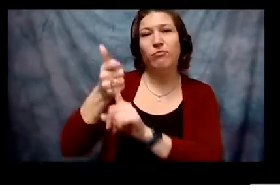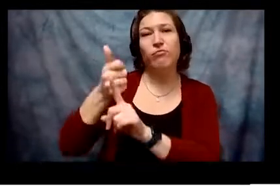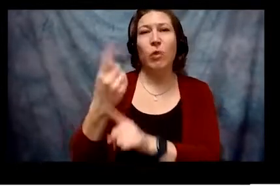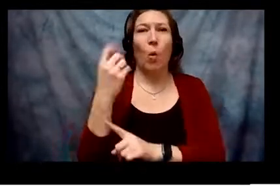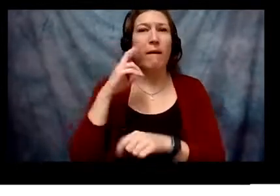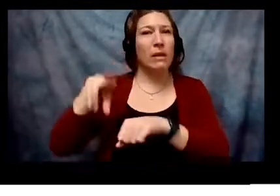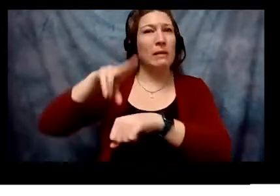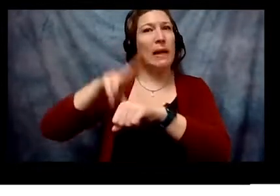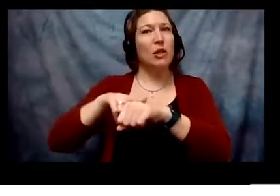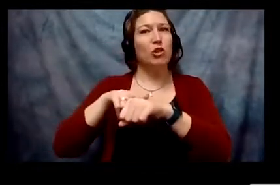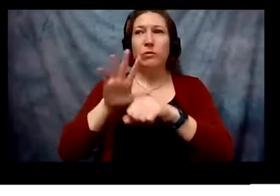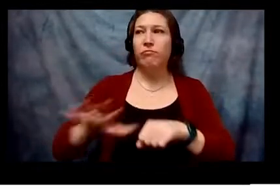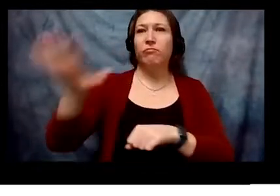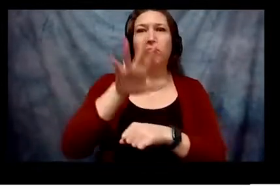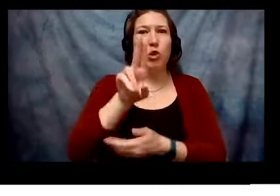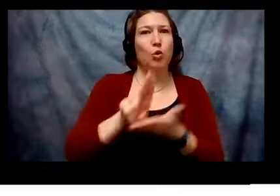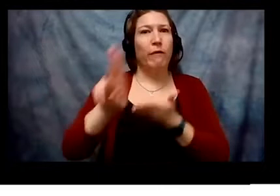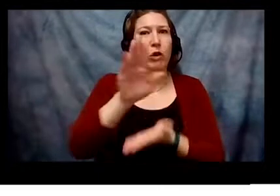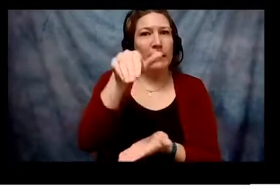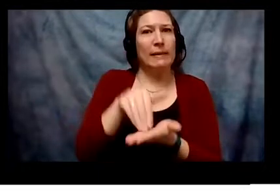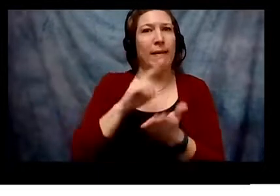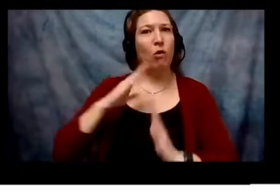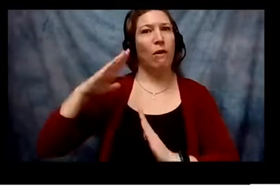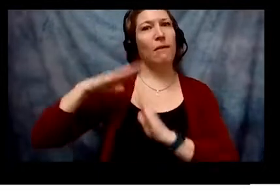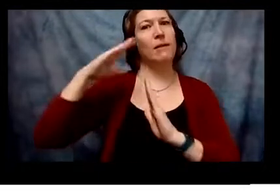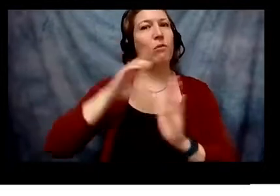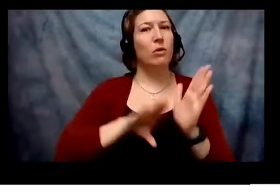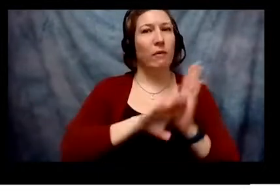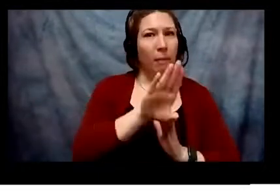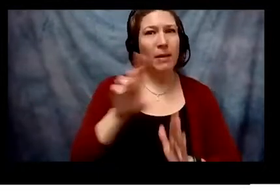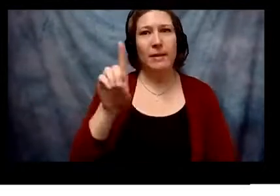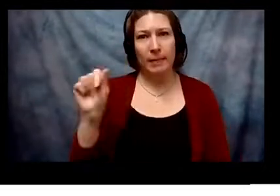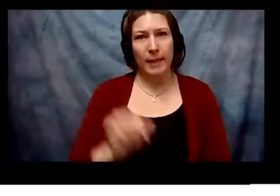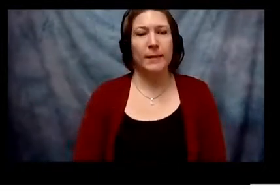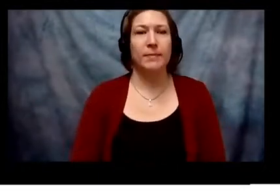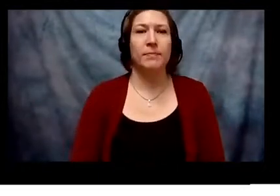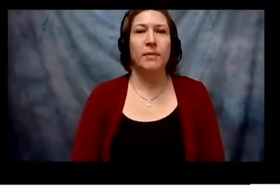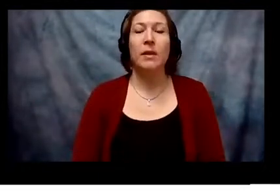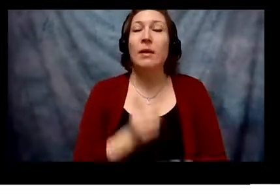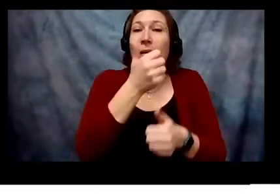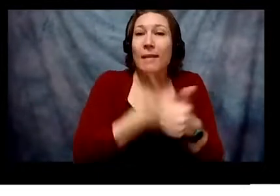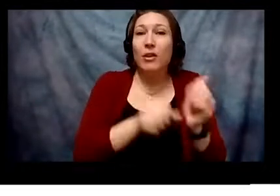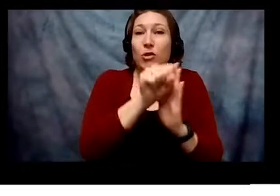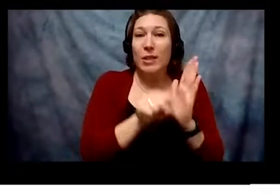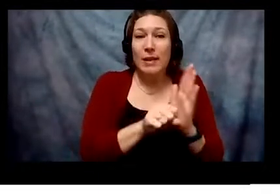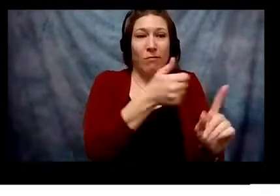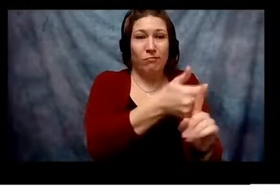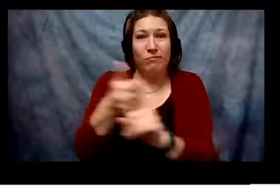university centers of excellence on developmental disabilities. Each state has at least one center.